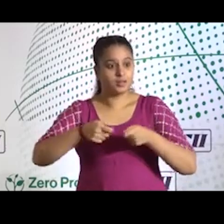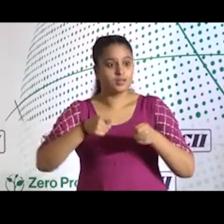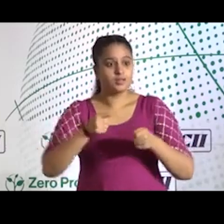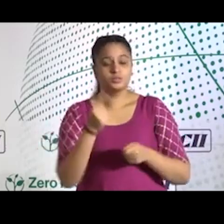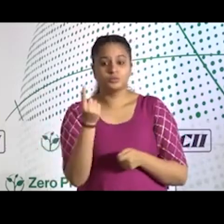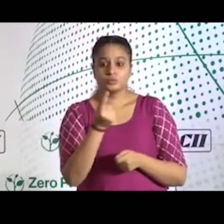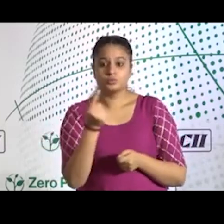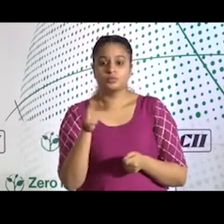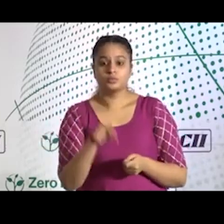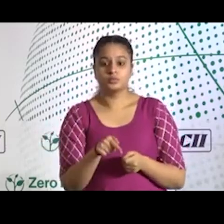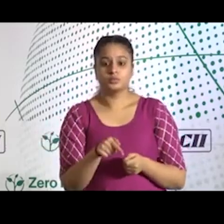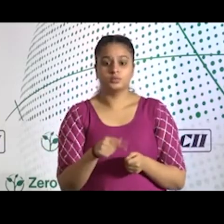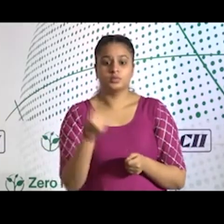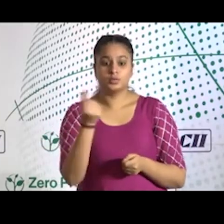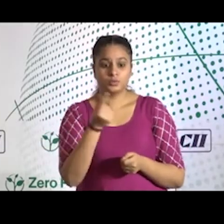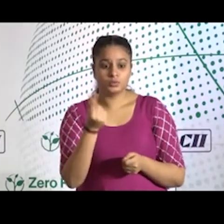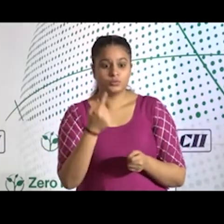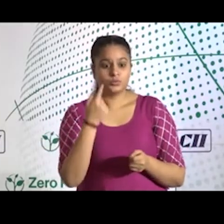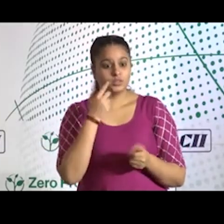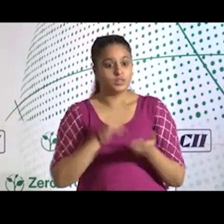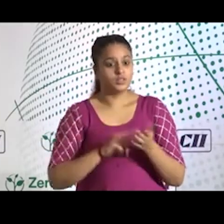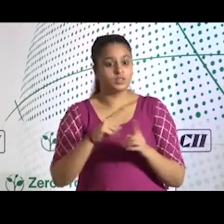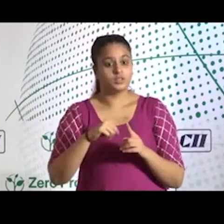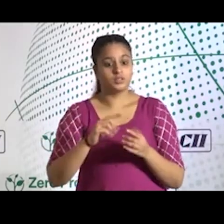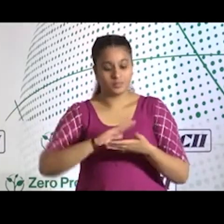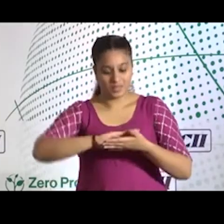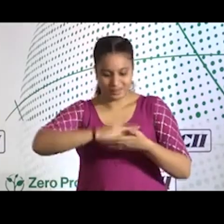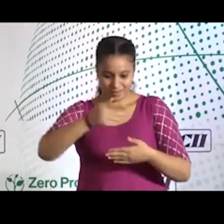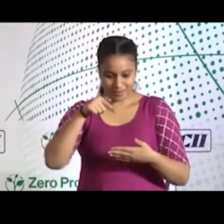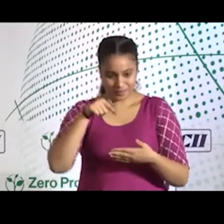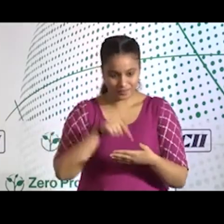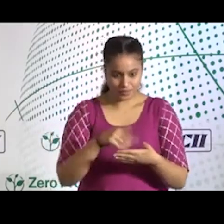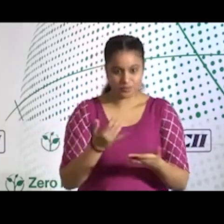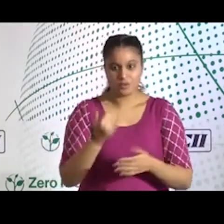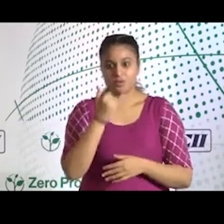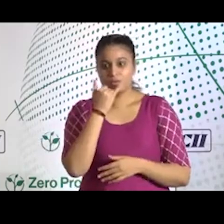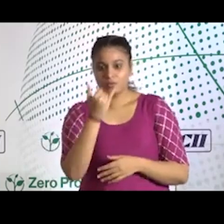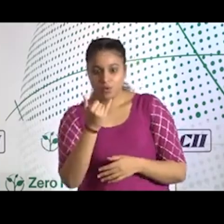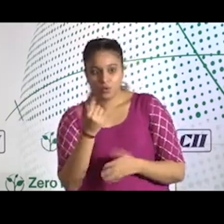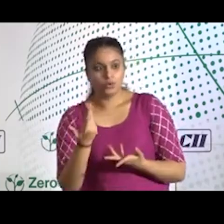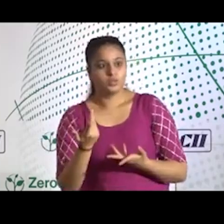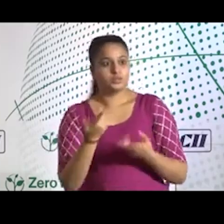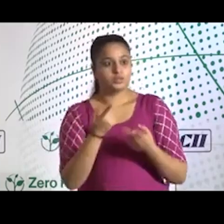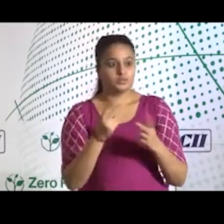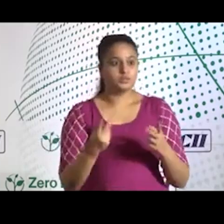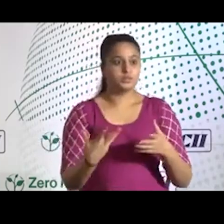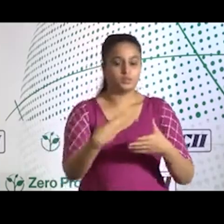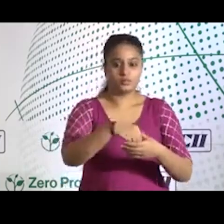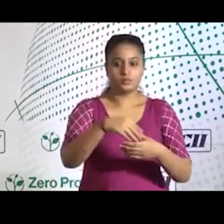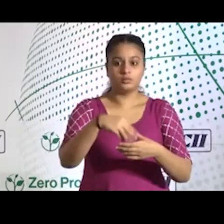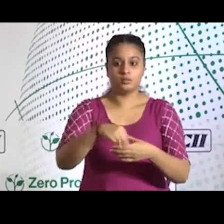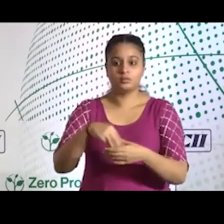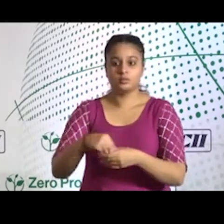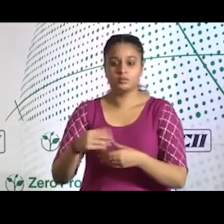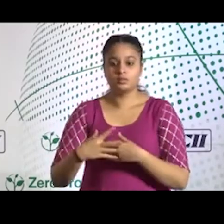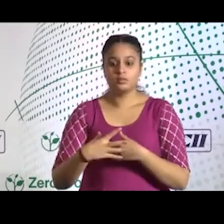So the user interface of your computer or the user interface of your phone is the input and the output is wasted.